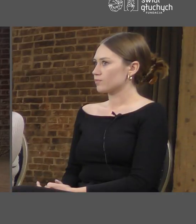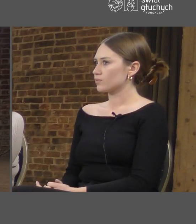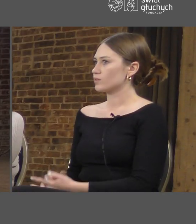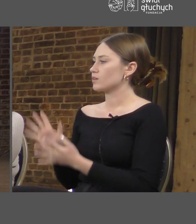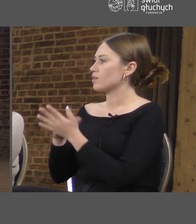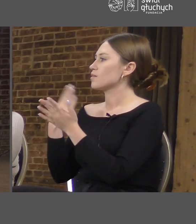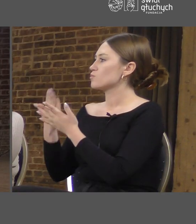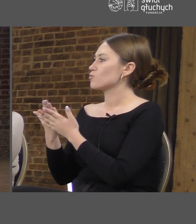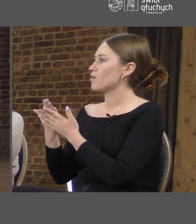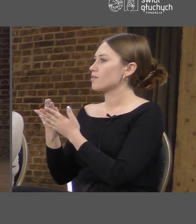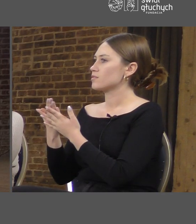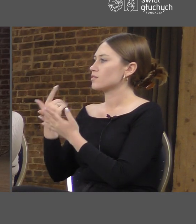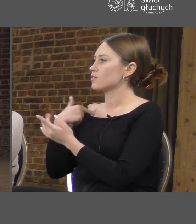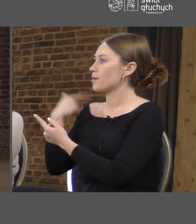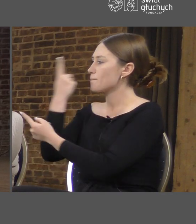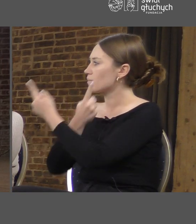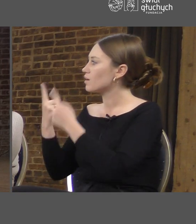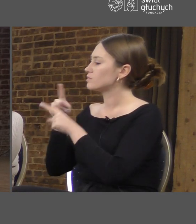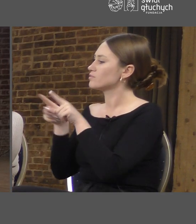[Paulina]: I wonder,